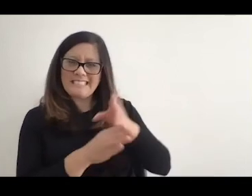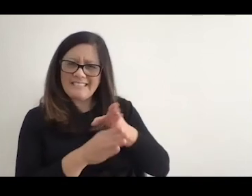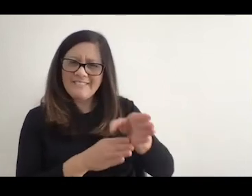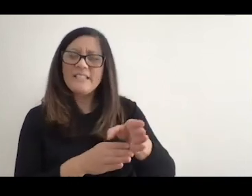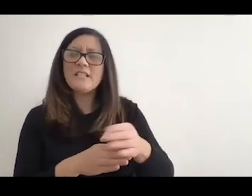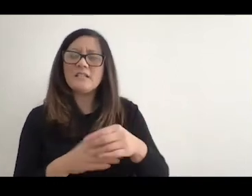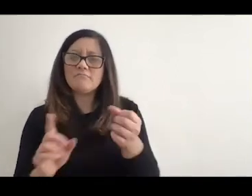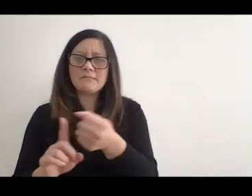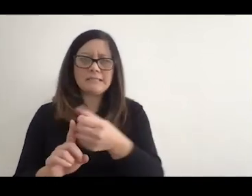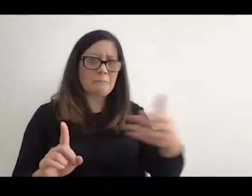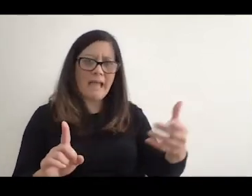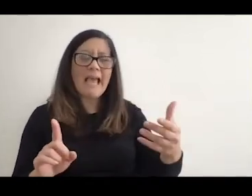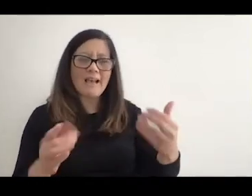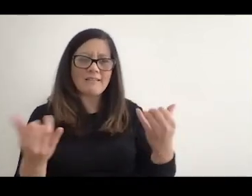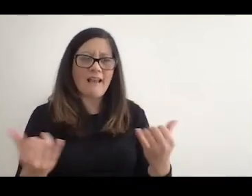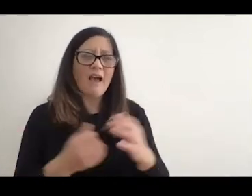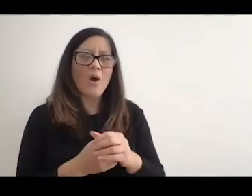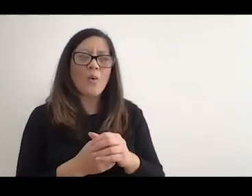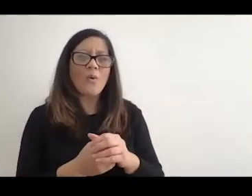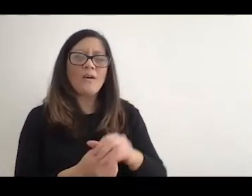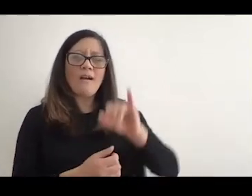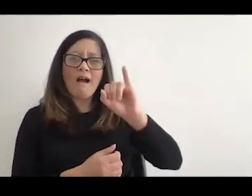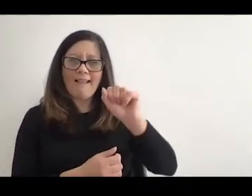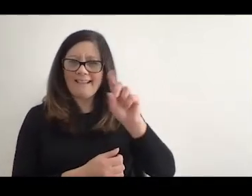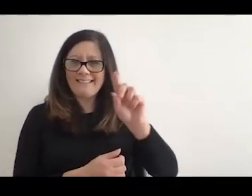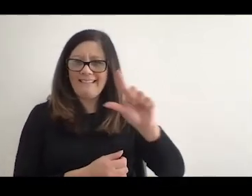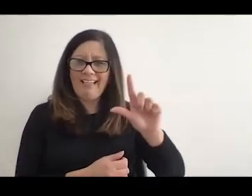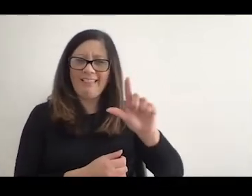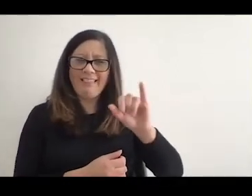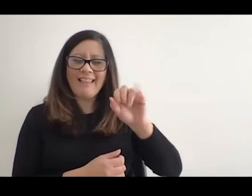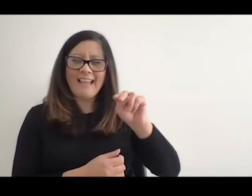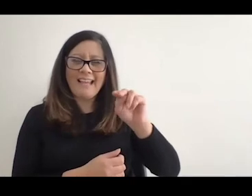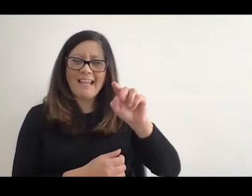which for the work that I do, includes shopping for clothing or